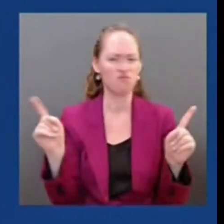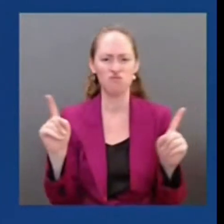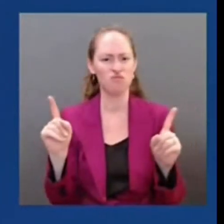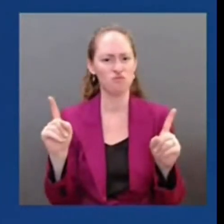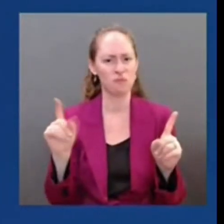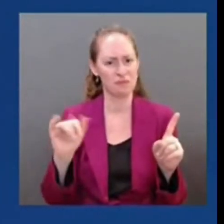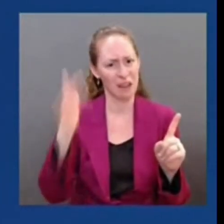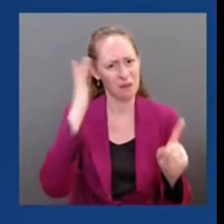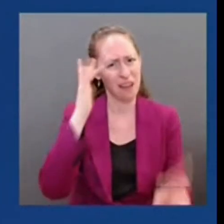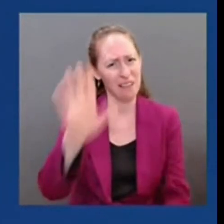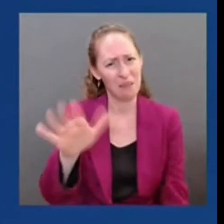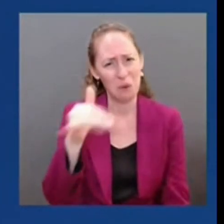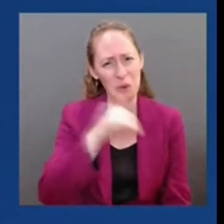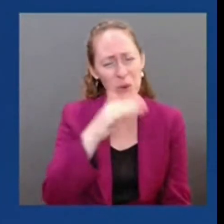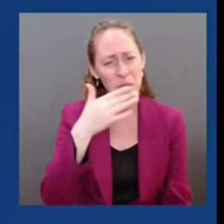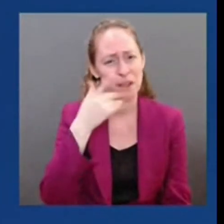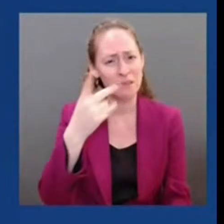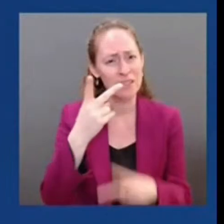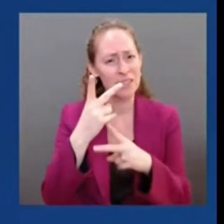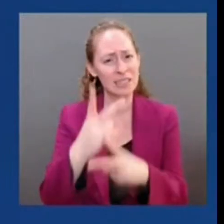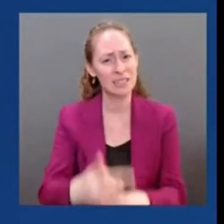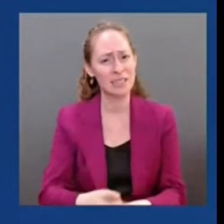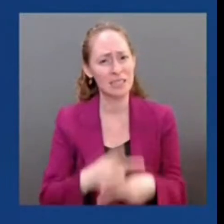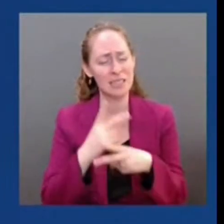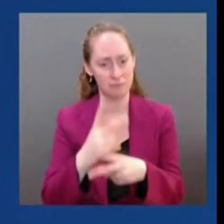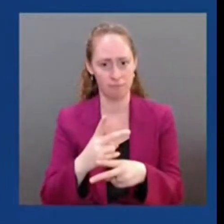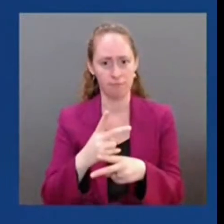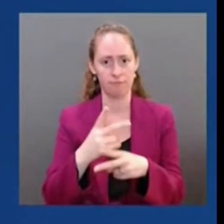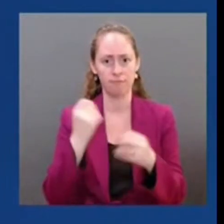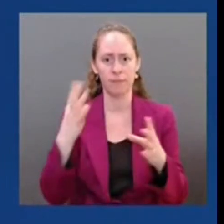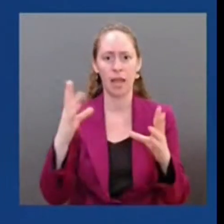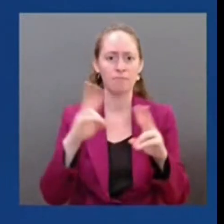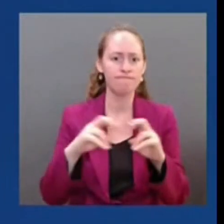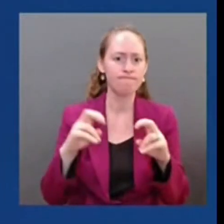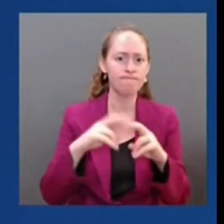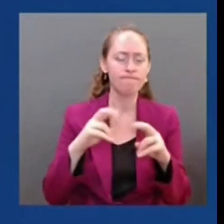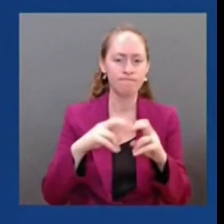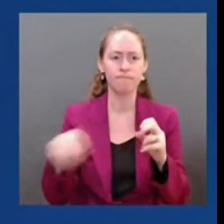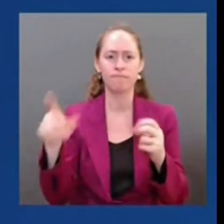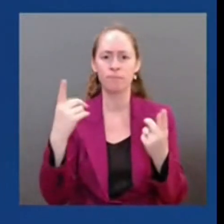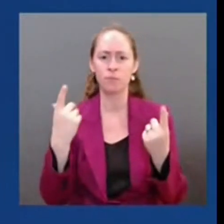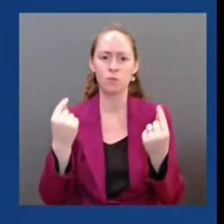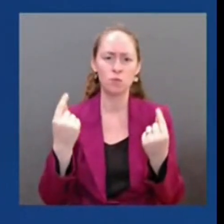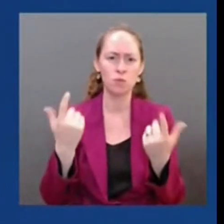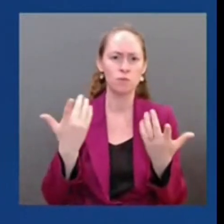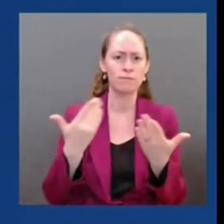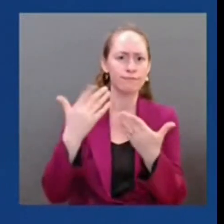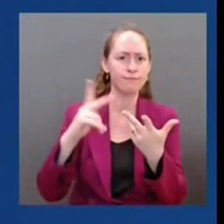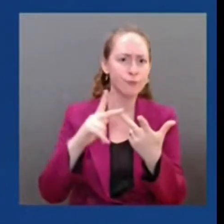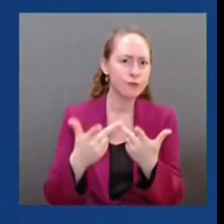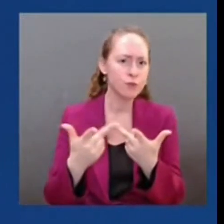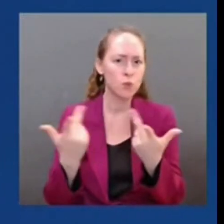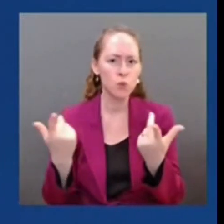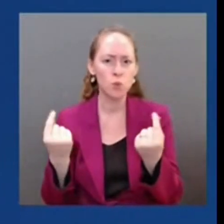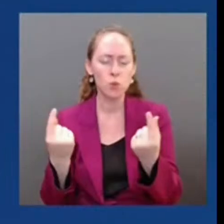ONE HAS TO BE VERYCAREFUL AND